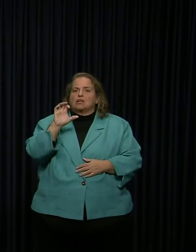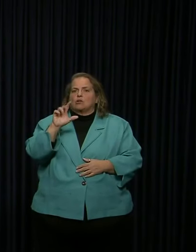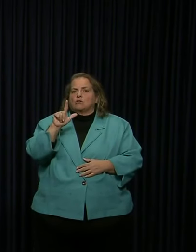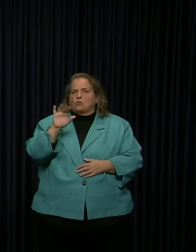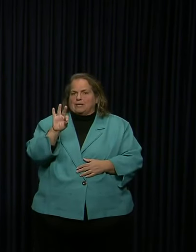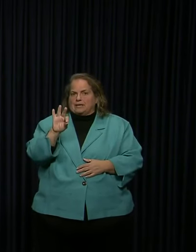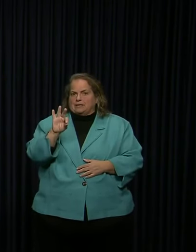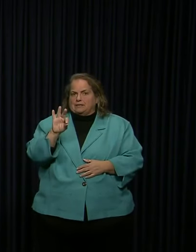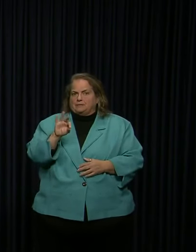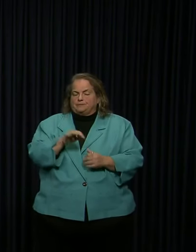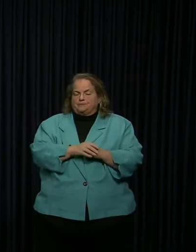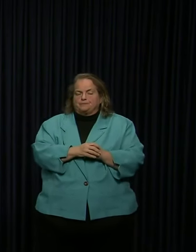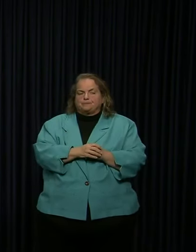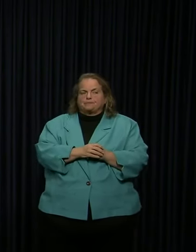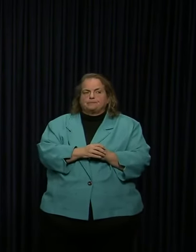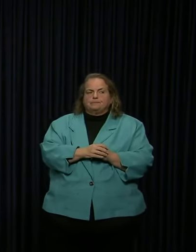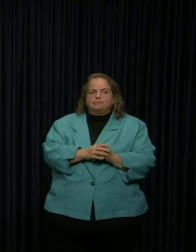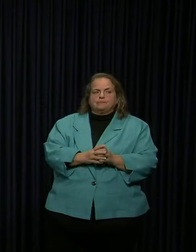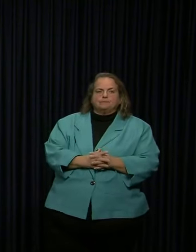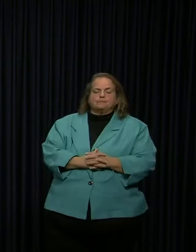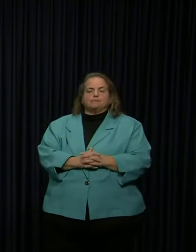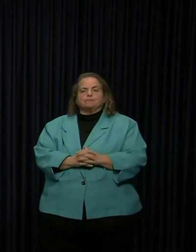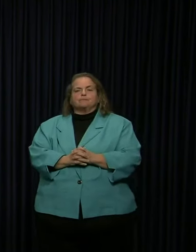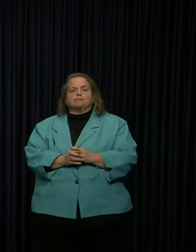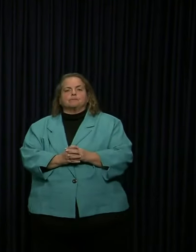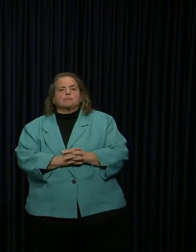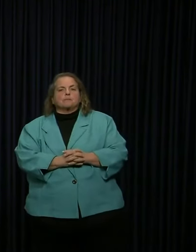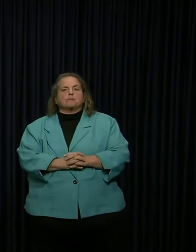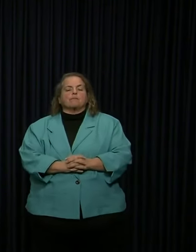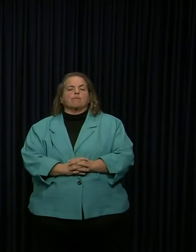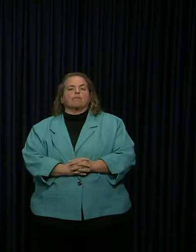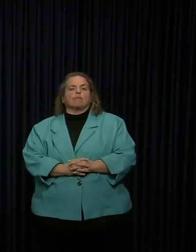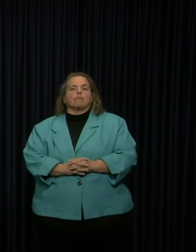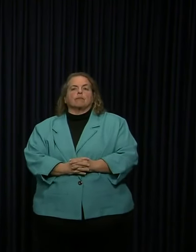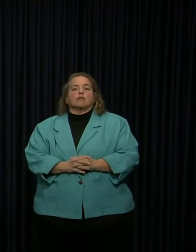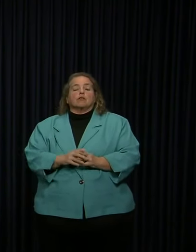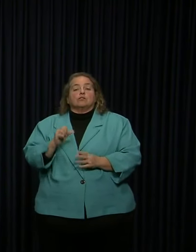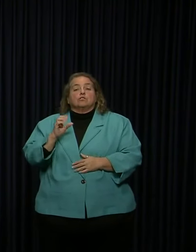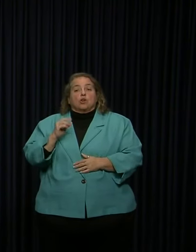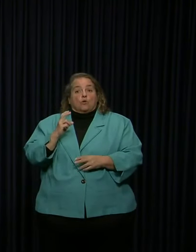WE'RE GOING TO FLY OUR FLAGS AT THE CAPITOL A HALF MAST.